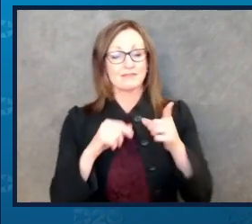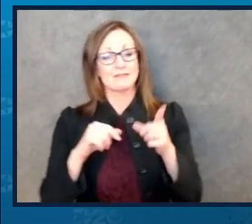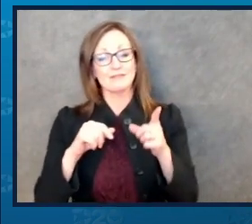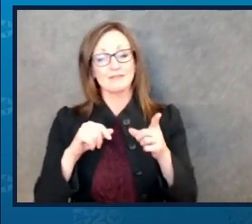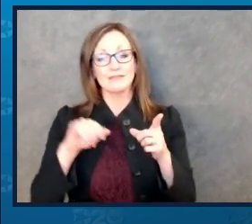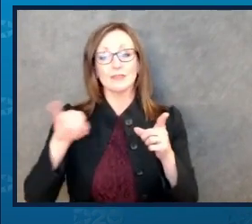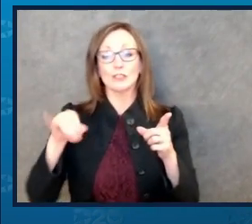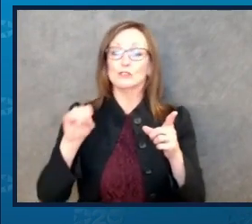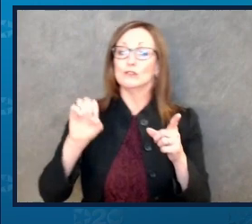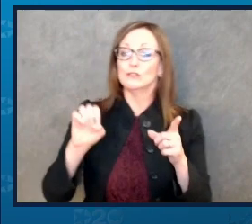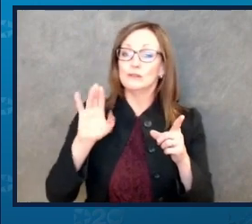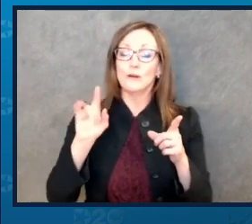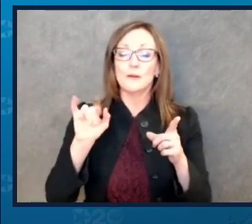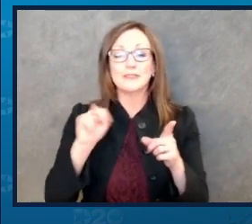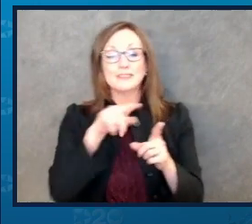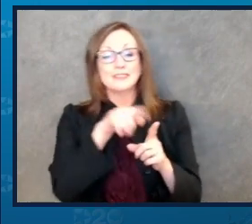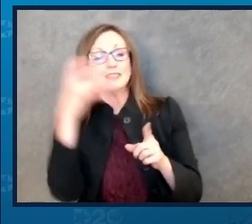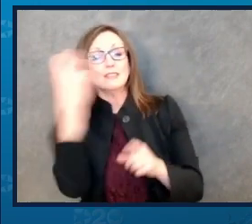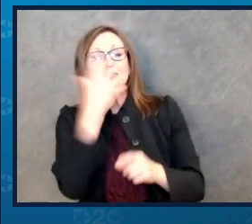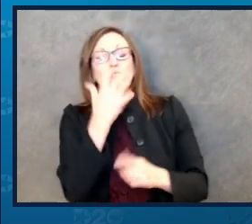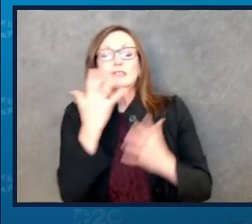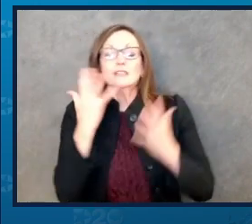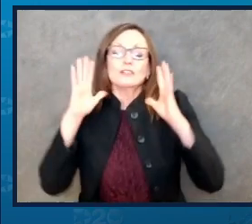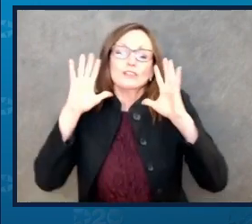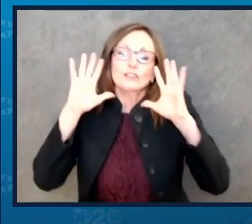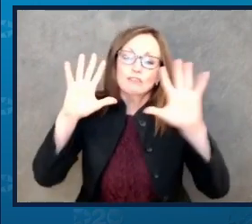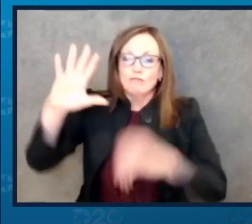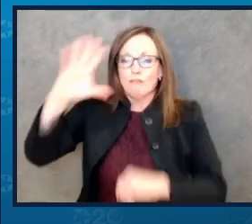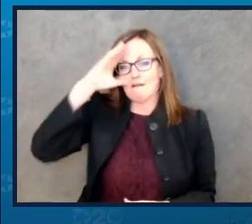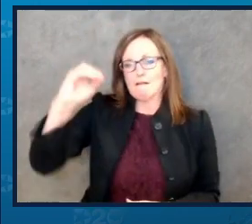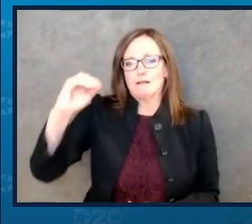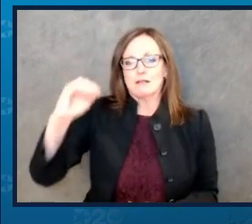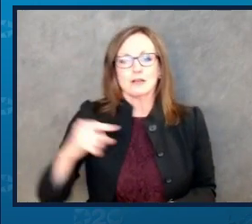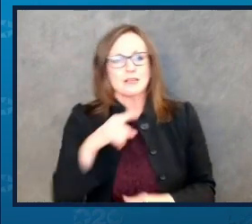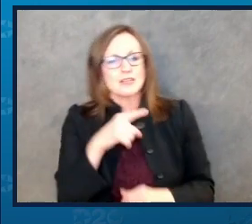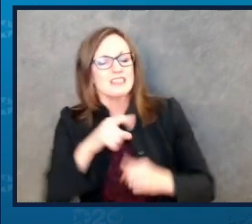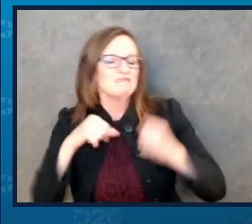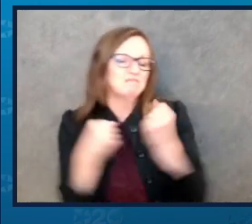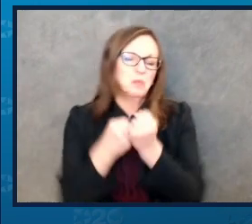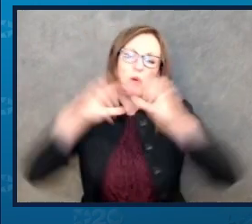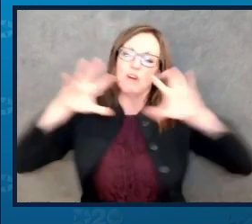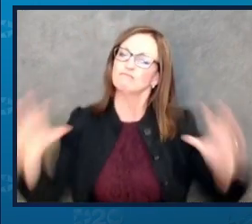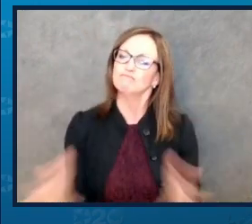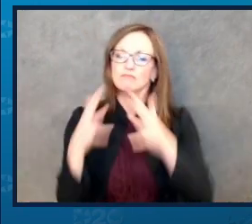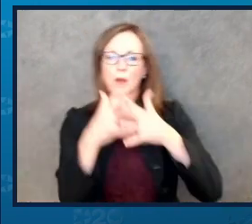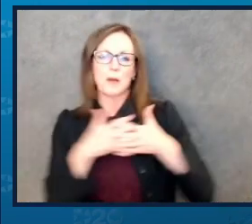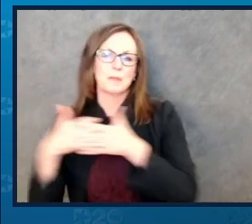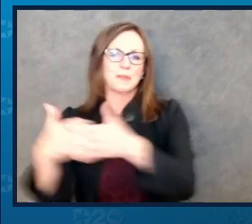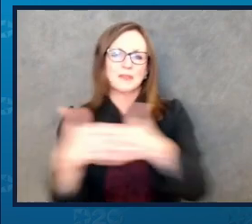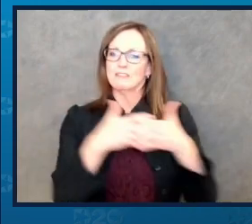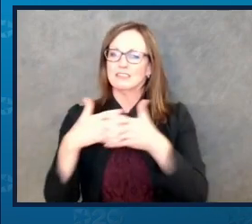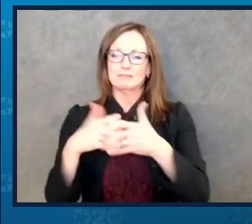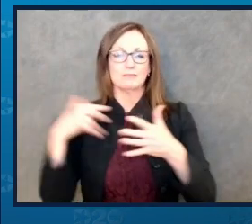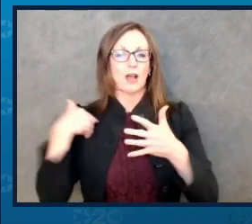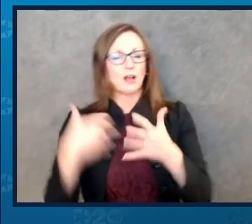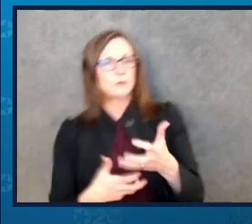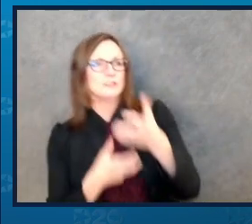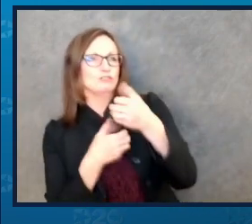HE WILL RESTORE ORDER AND INTEGRITY TO THE EXECUTIVE BRANCH. I WOULD STRONGLY ENCOURAGE